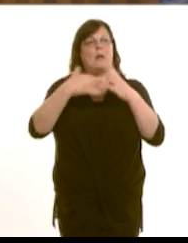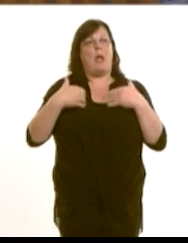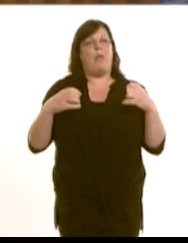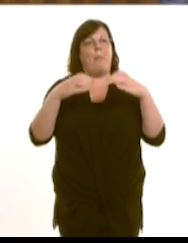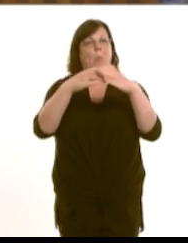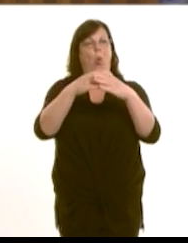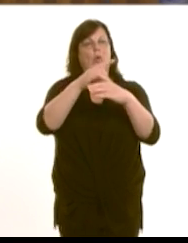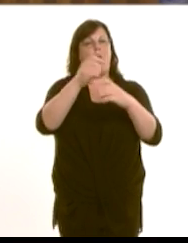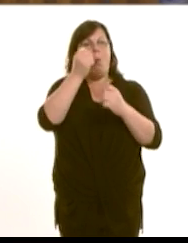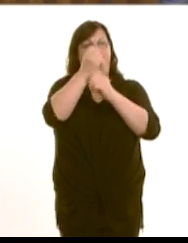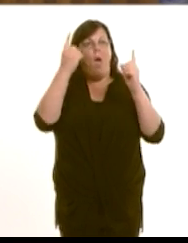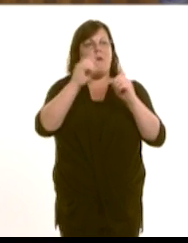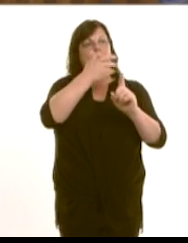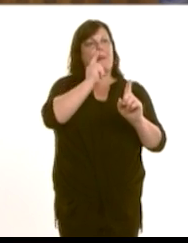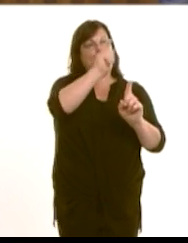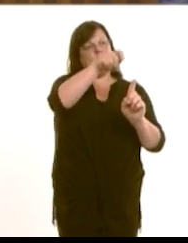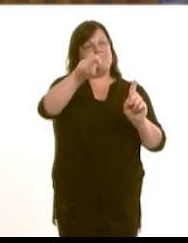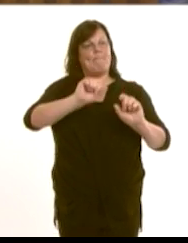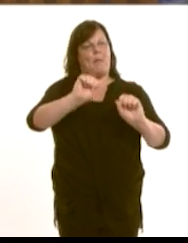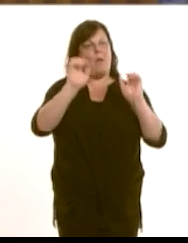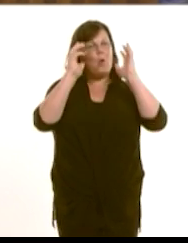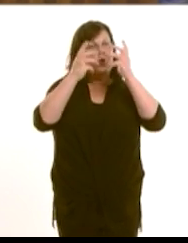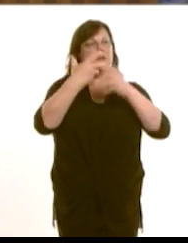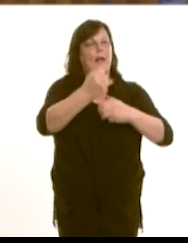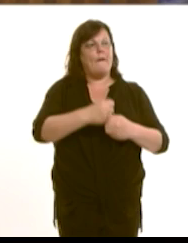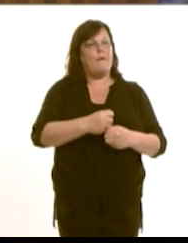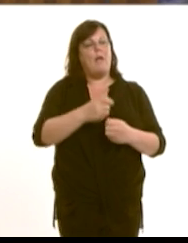of residents, and I understand there will be further work taking place for final options